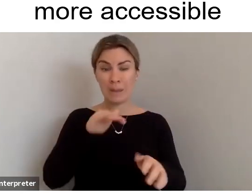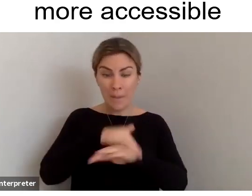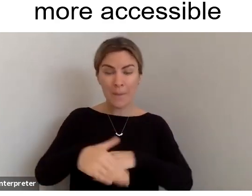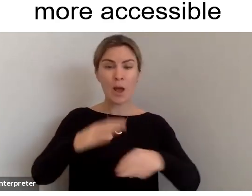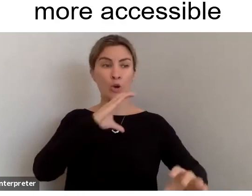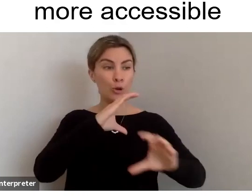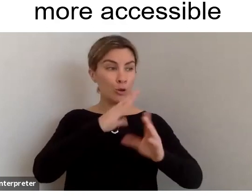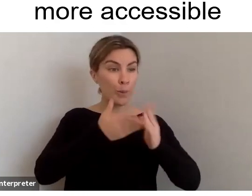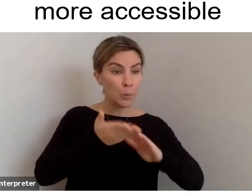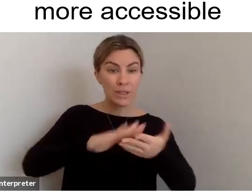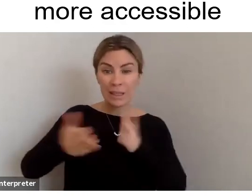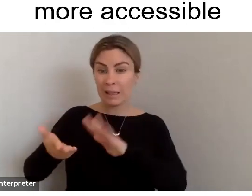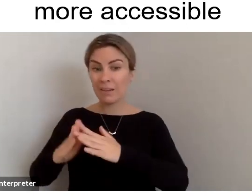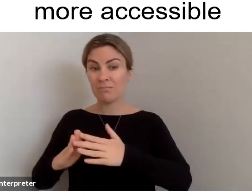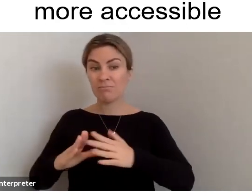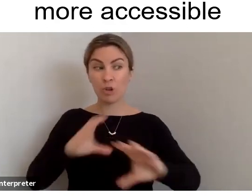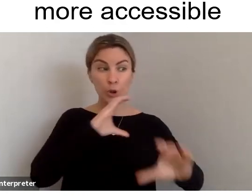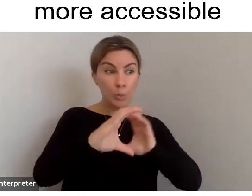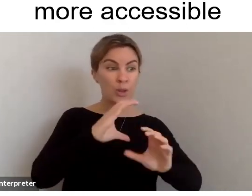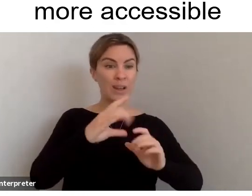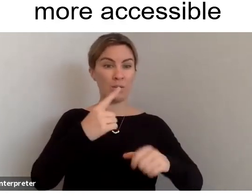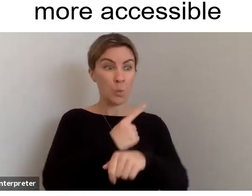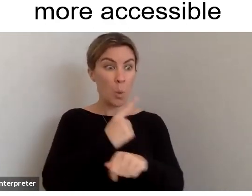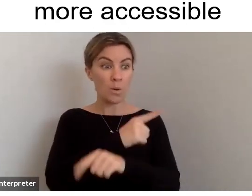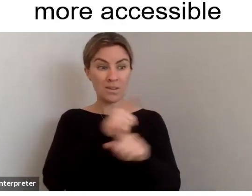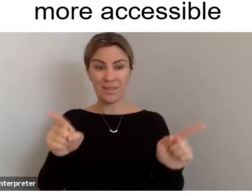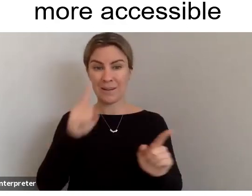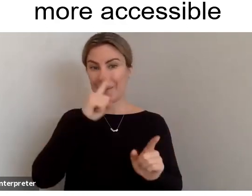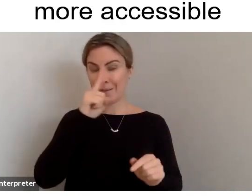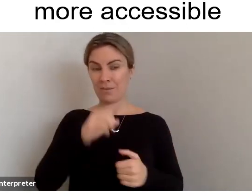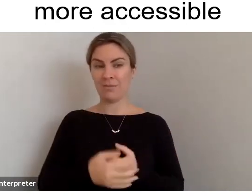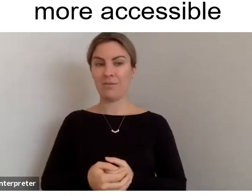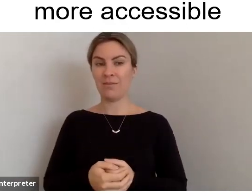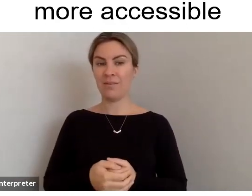And just remembering, it is the social part of media that makes